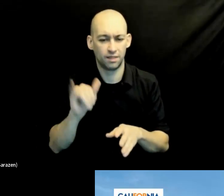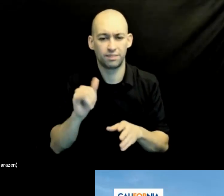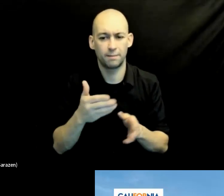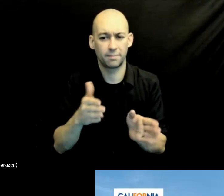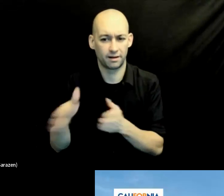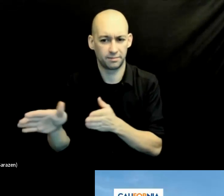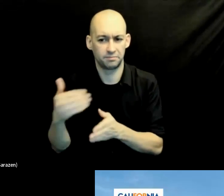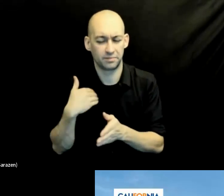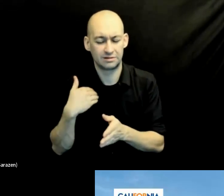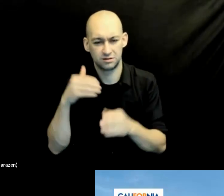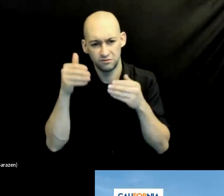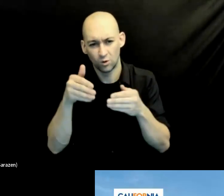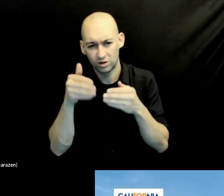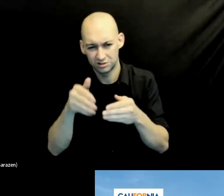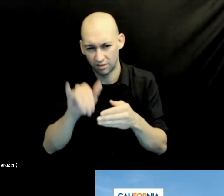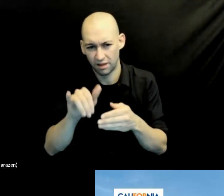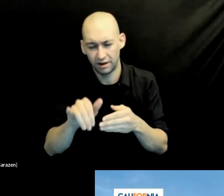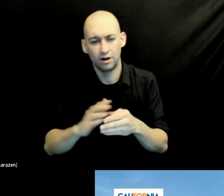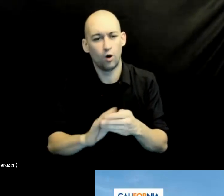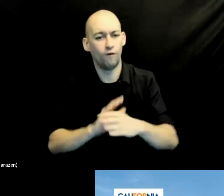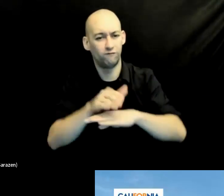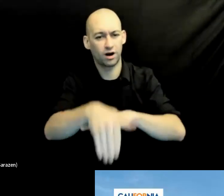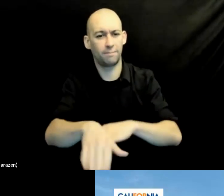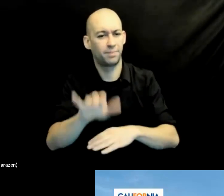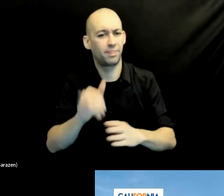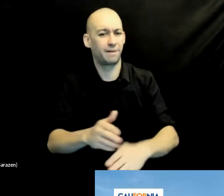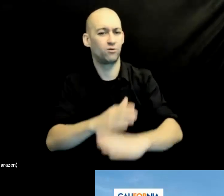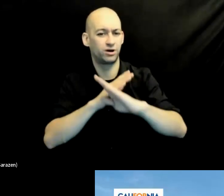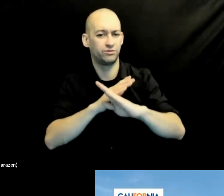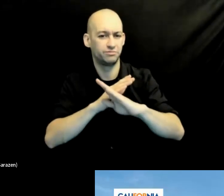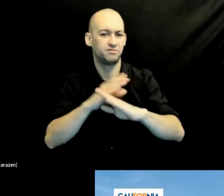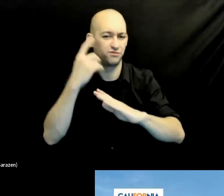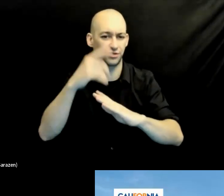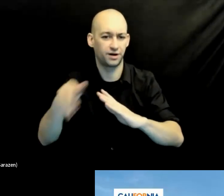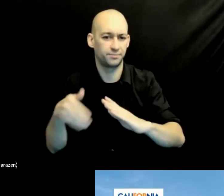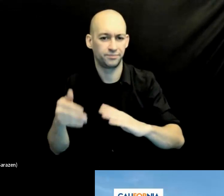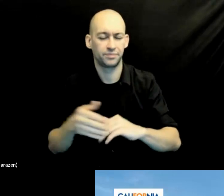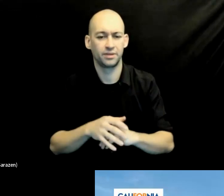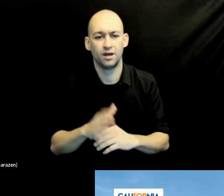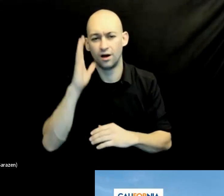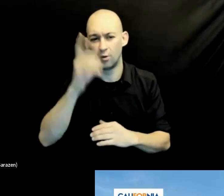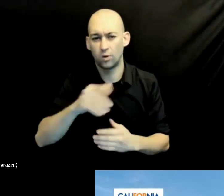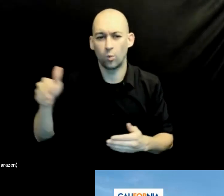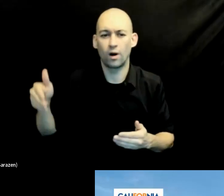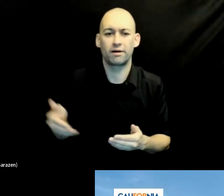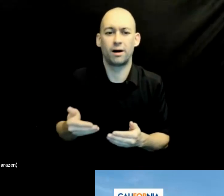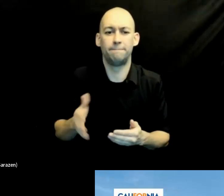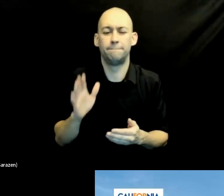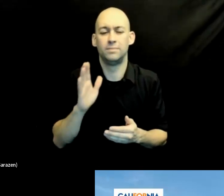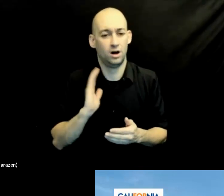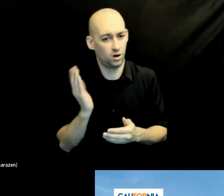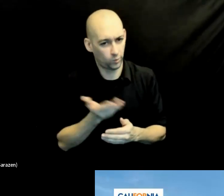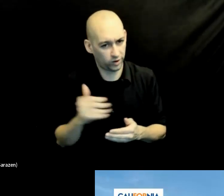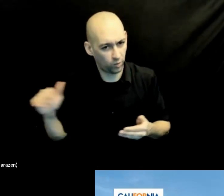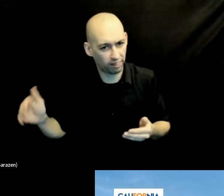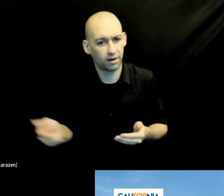know we'll focus on overcoming barriers for. I would welcome, we would welcome a public comment,